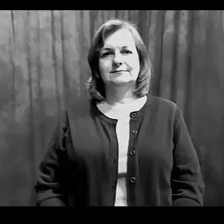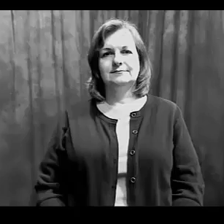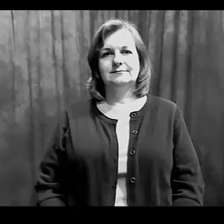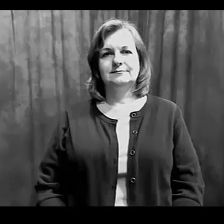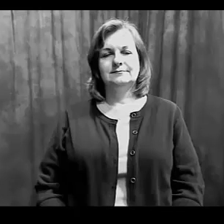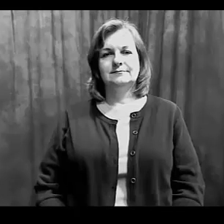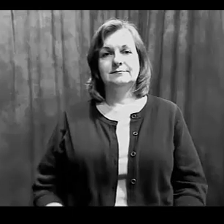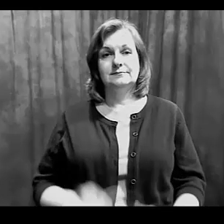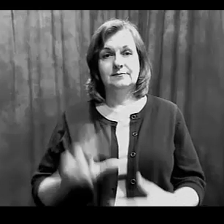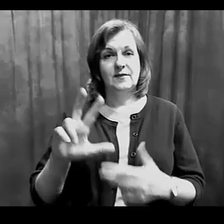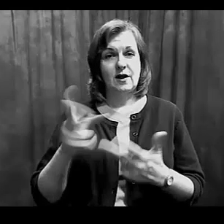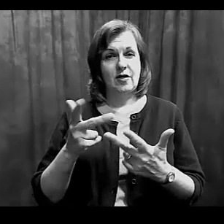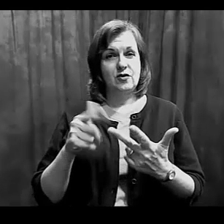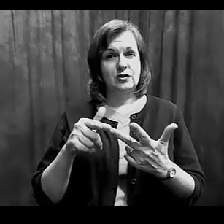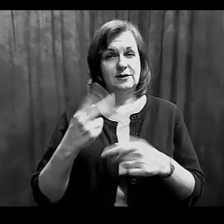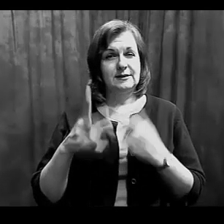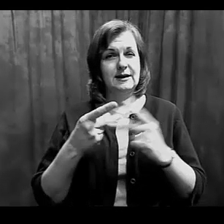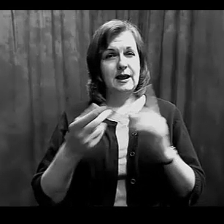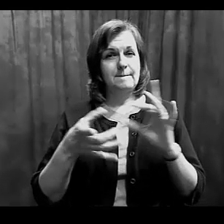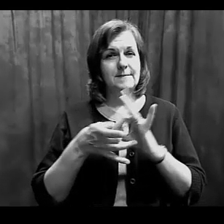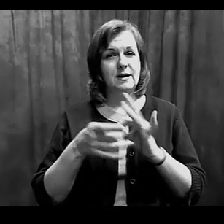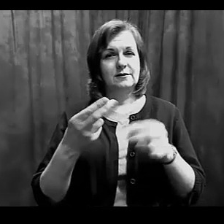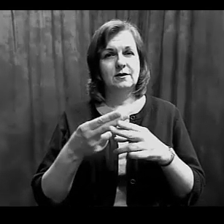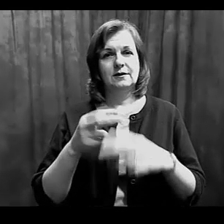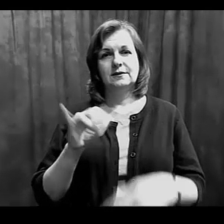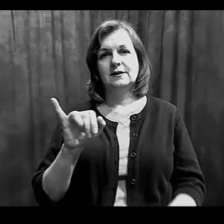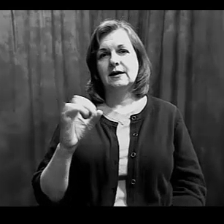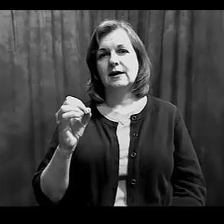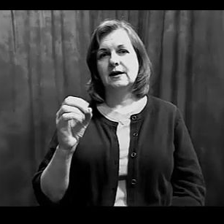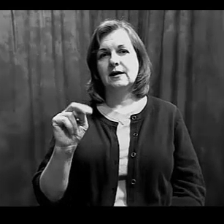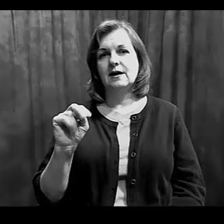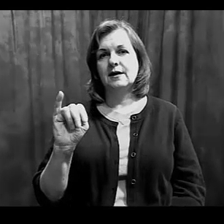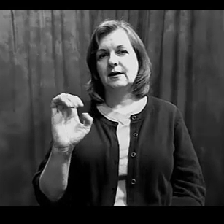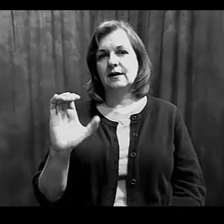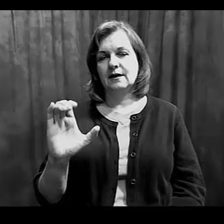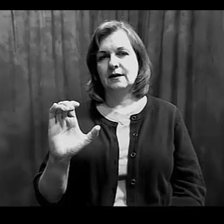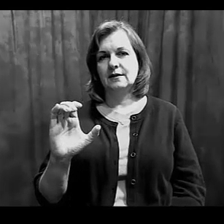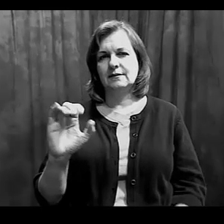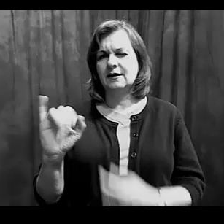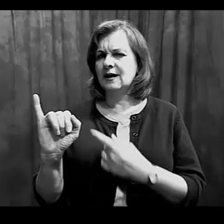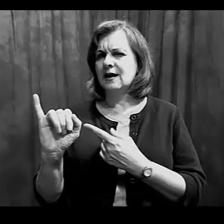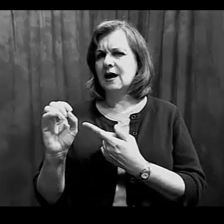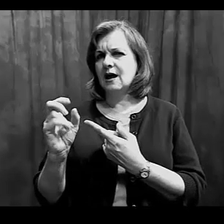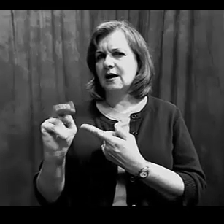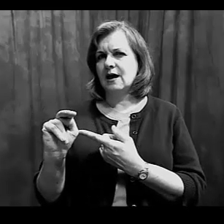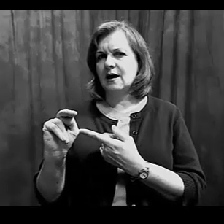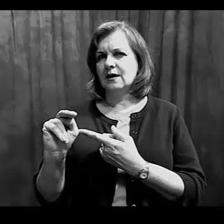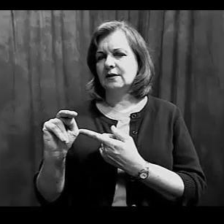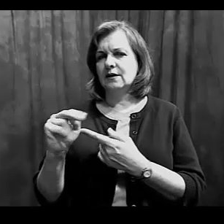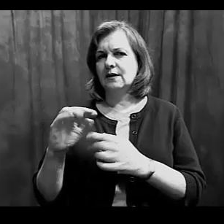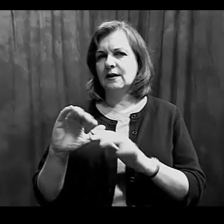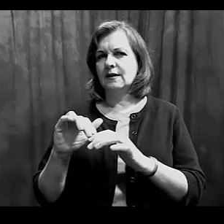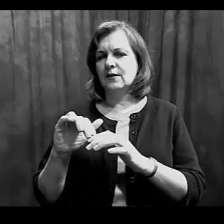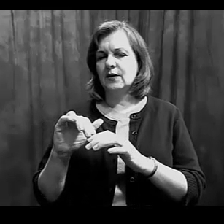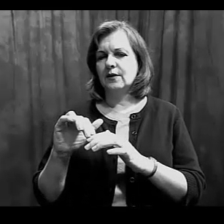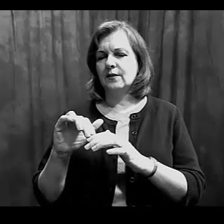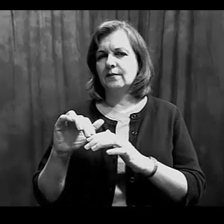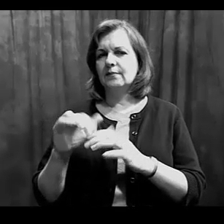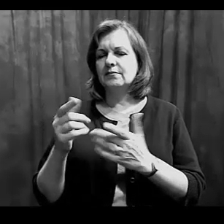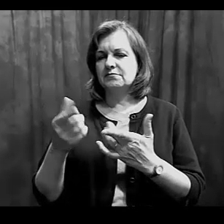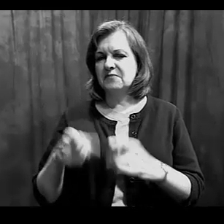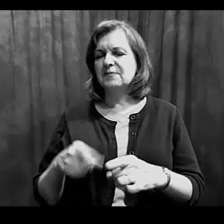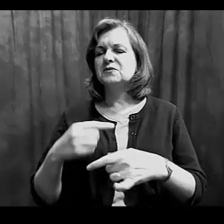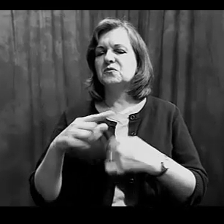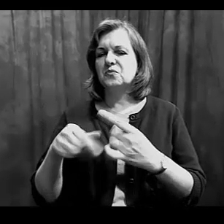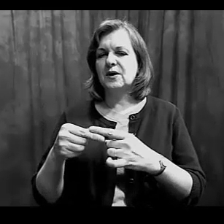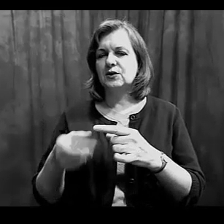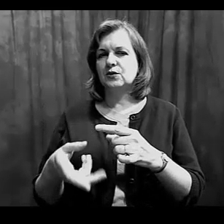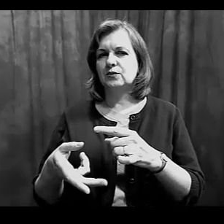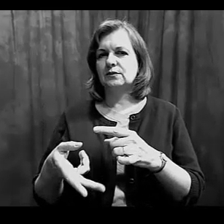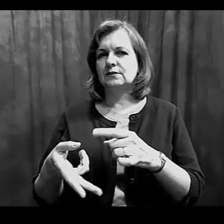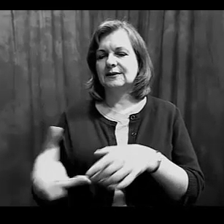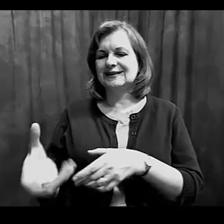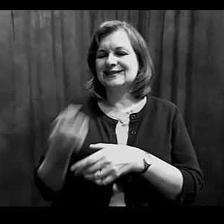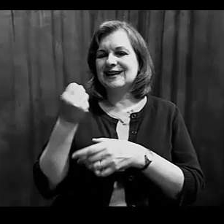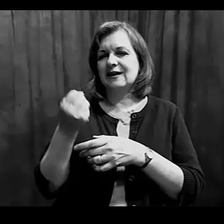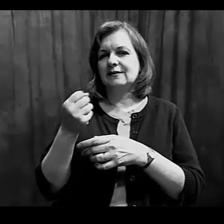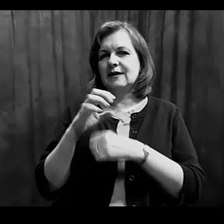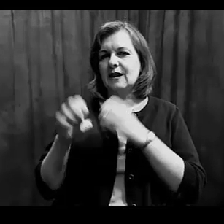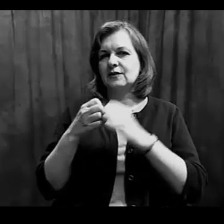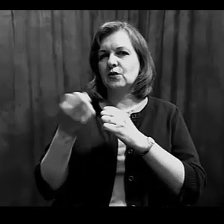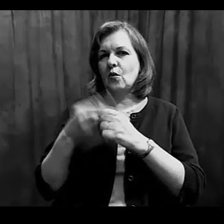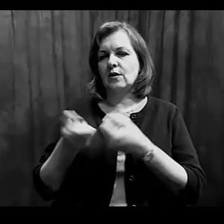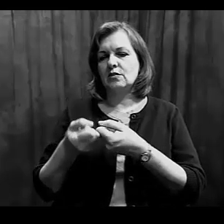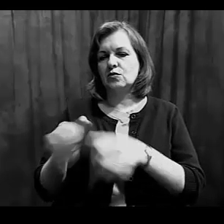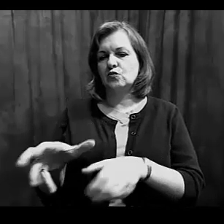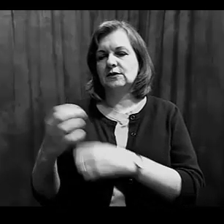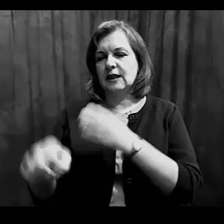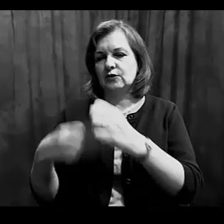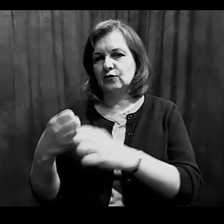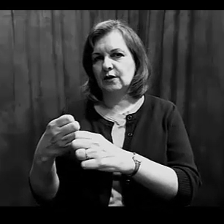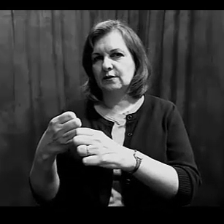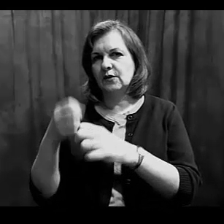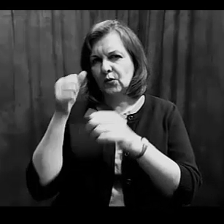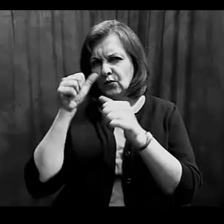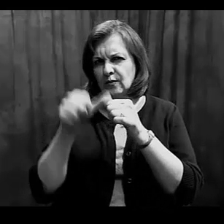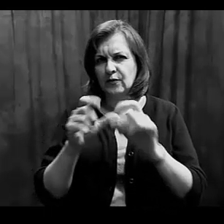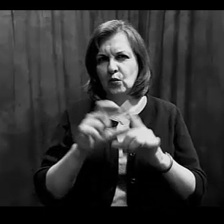A third kind of bond is known as an ionic bond so ions are formed when you gain or lose electrons -- remember isotopes